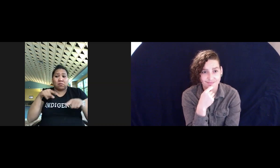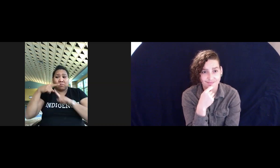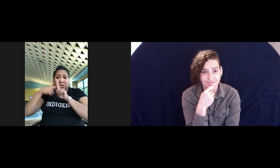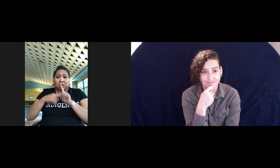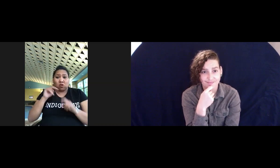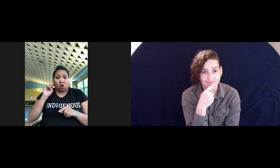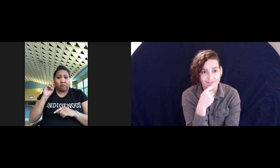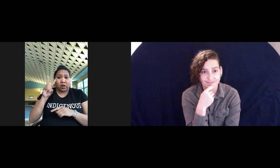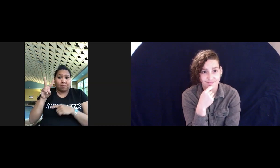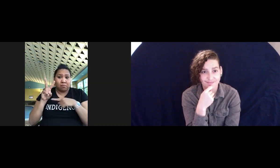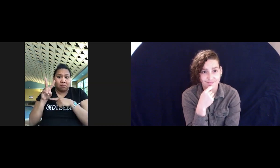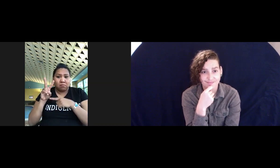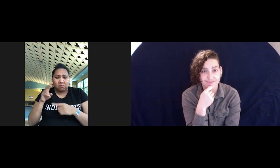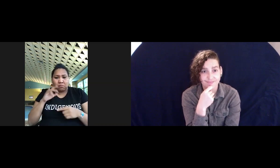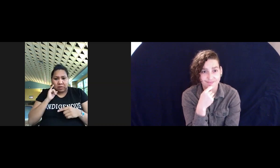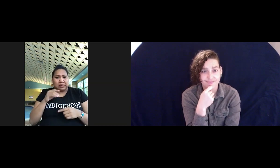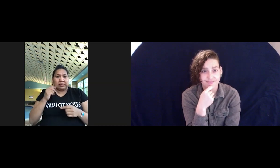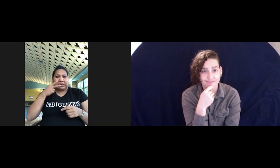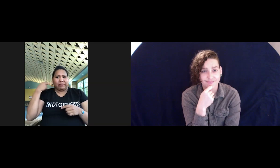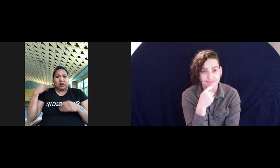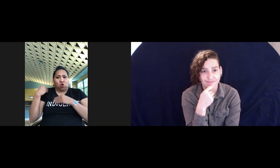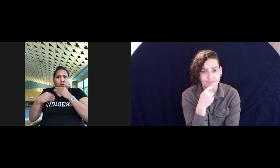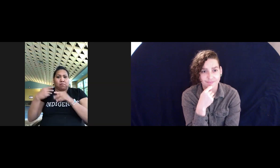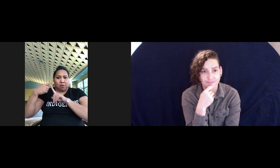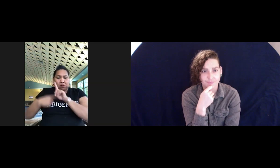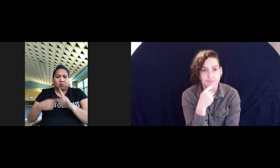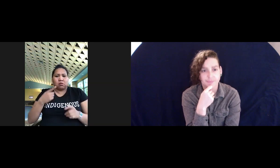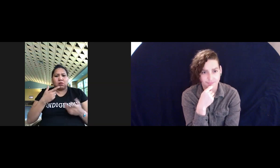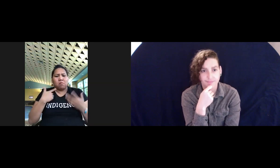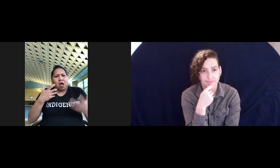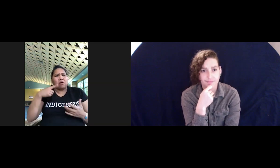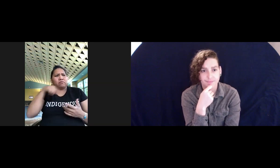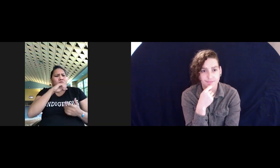Thirdly, the month of November is Native American Heritage month.